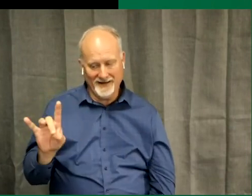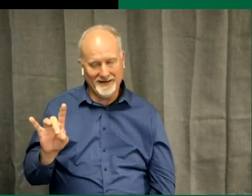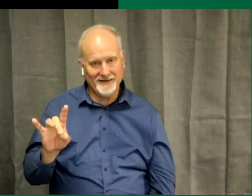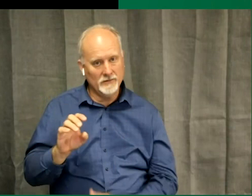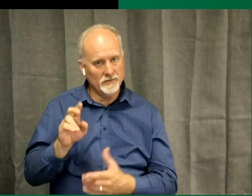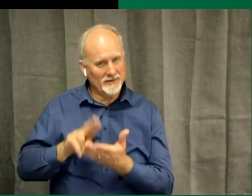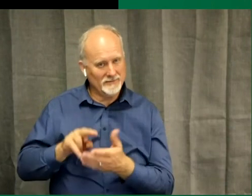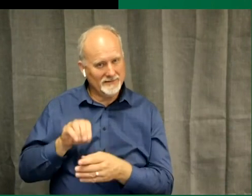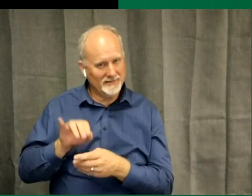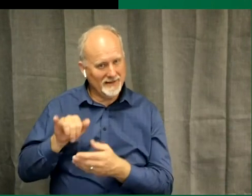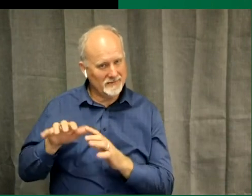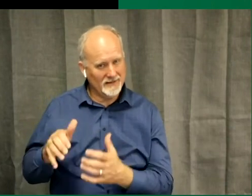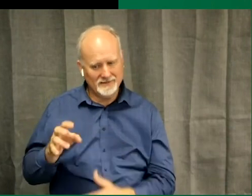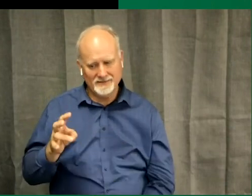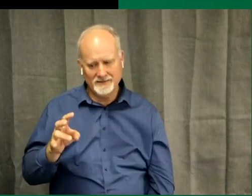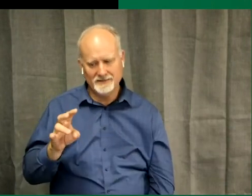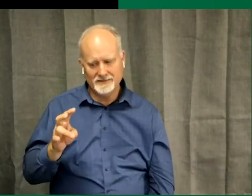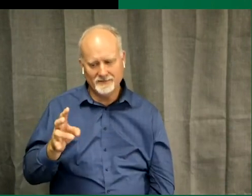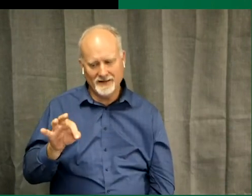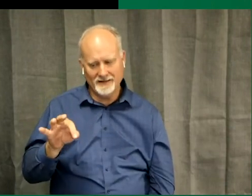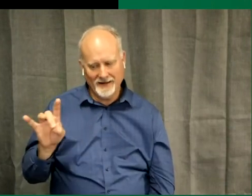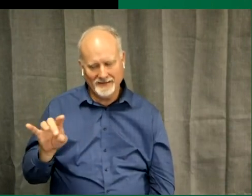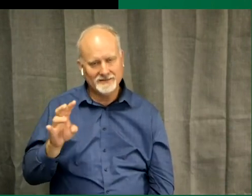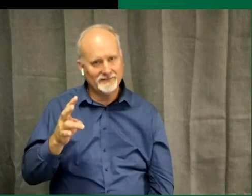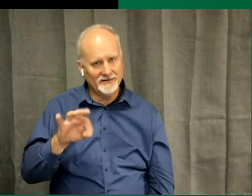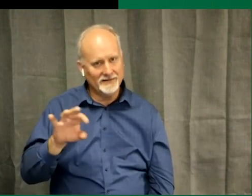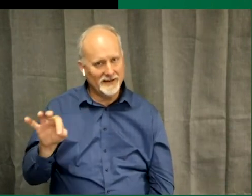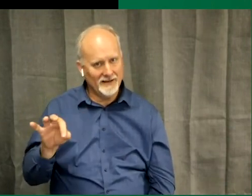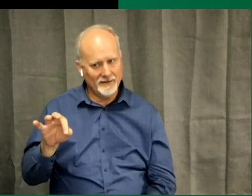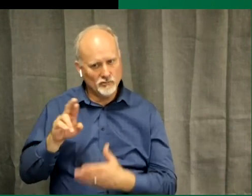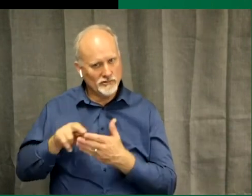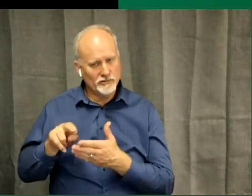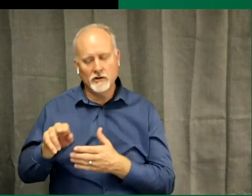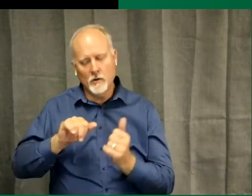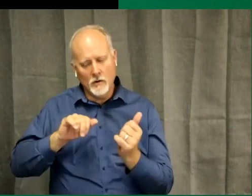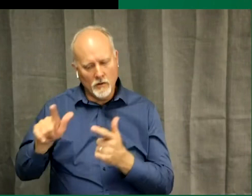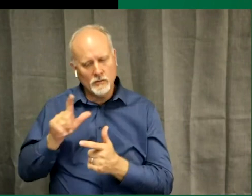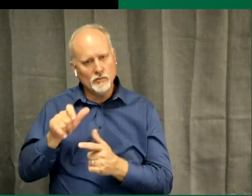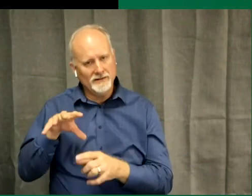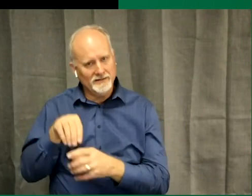doing non-dissertation or dissertation research all students in clinical and professional programs